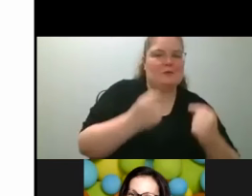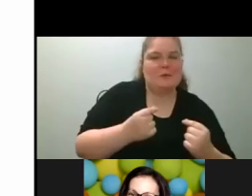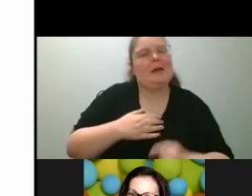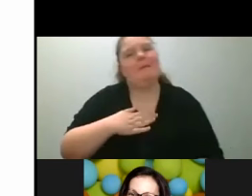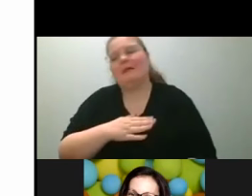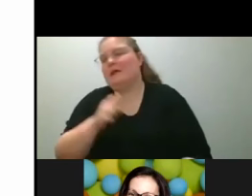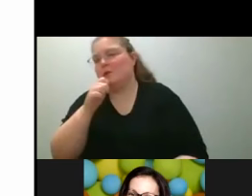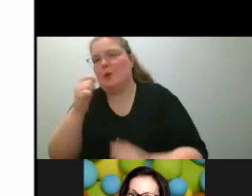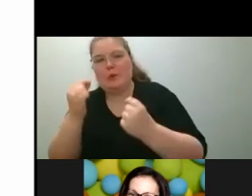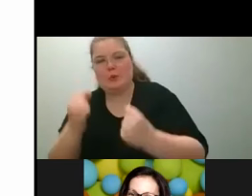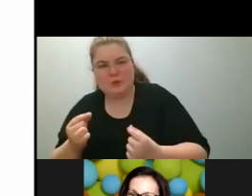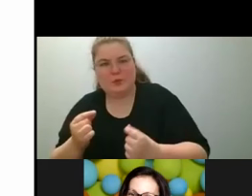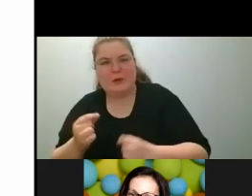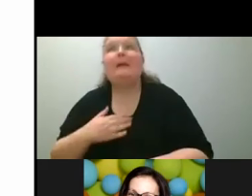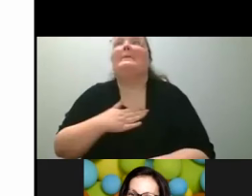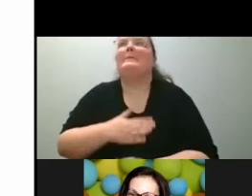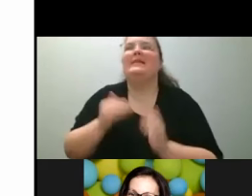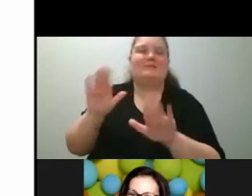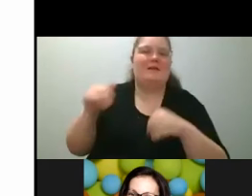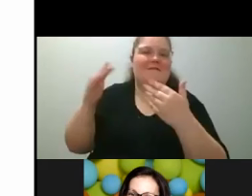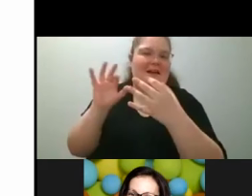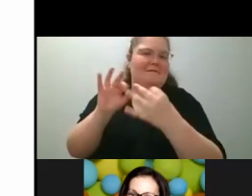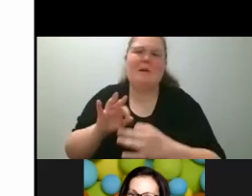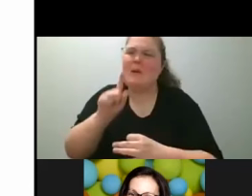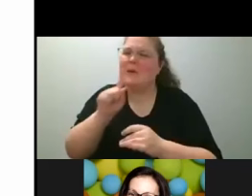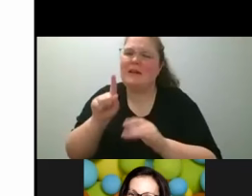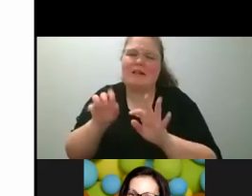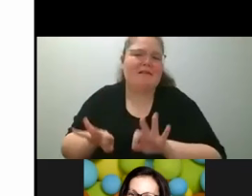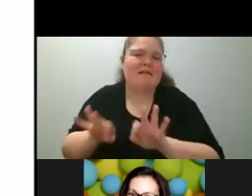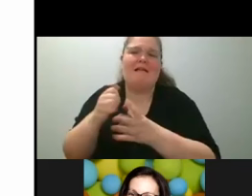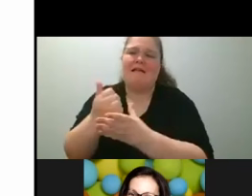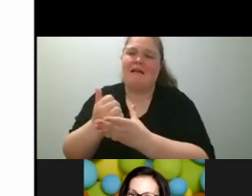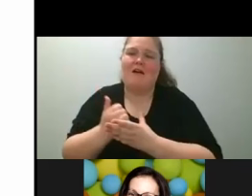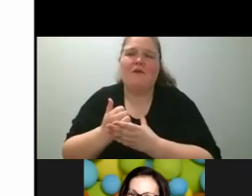First, do provide it, it is so helpful. Like I said, we really love to have that